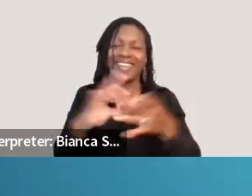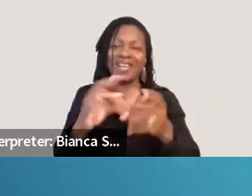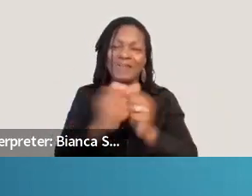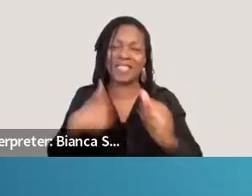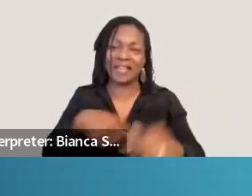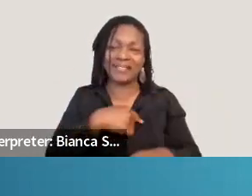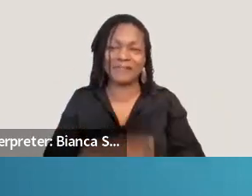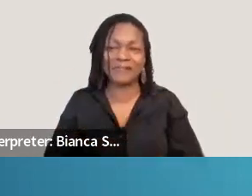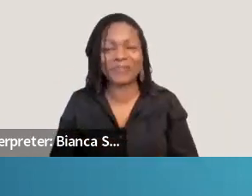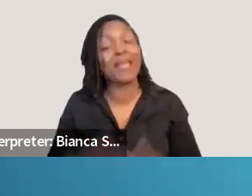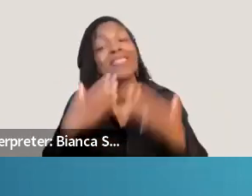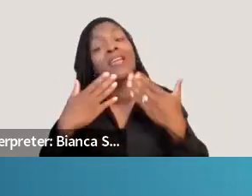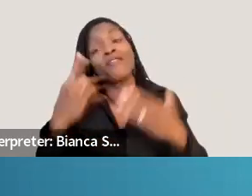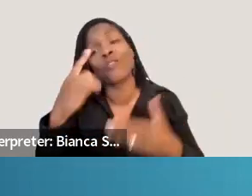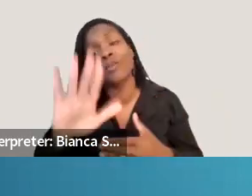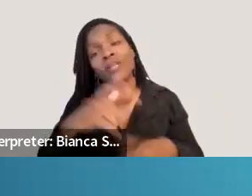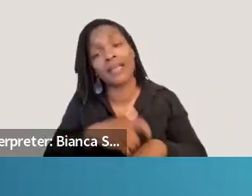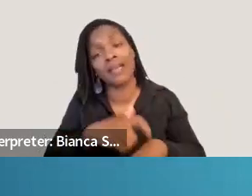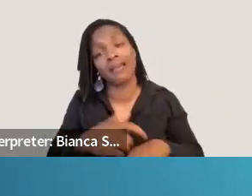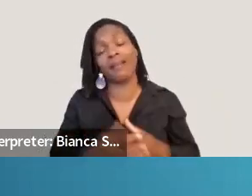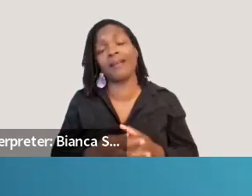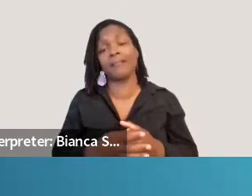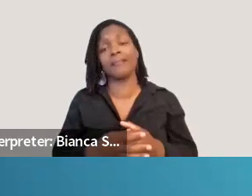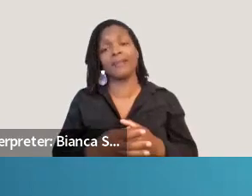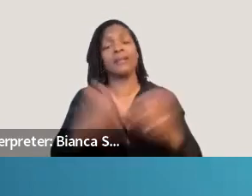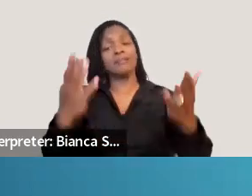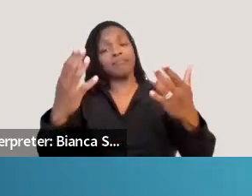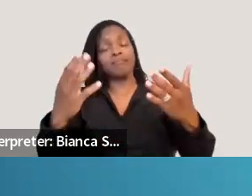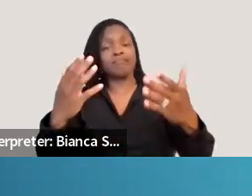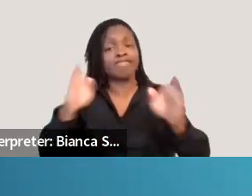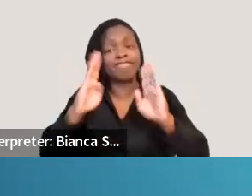We're always excited. To be able to share what we're doing because it really highlights the type of community we have here in Louisiana.